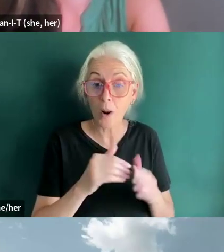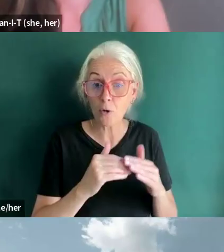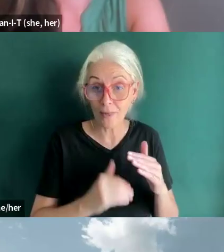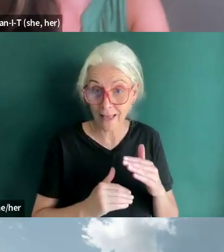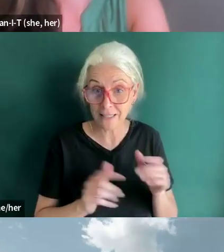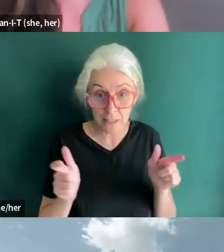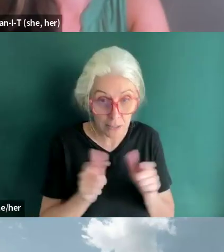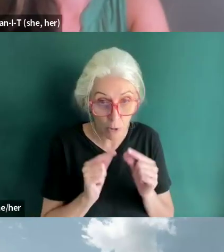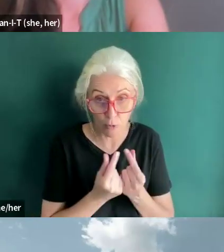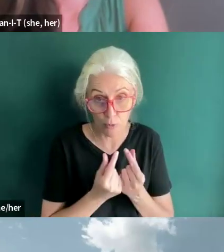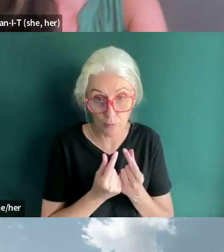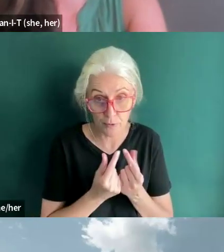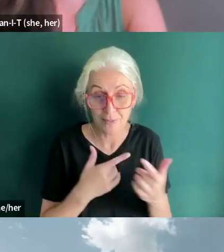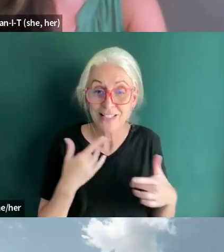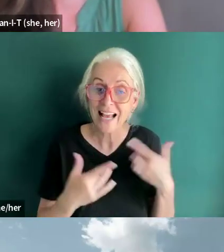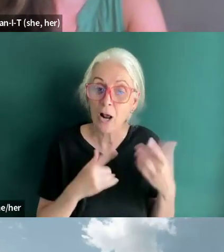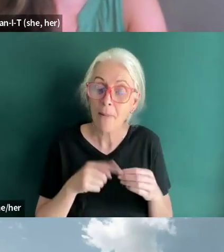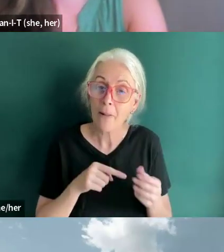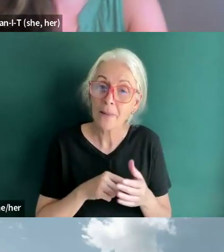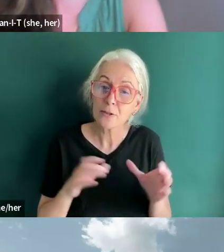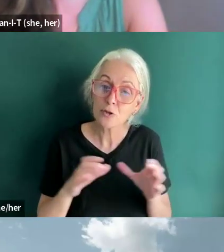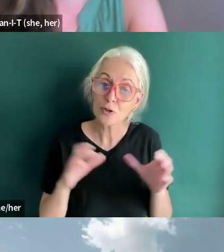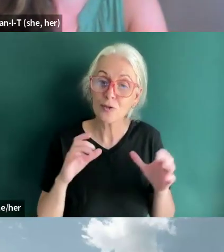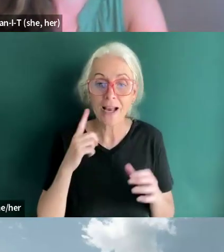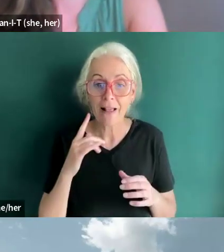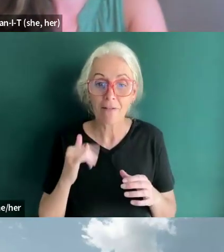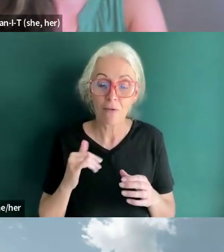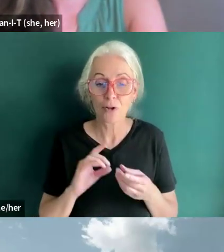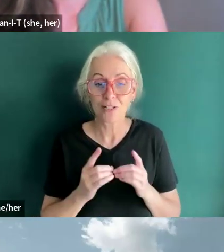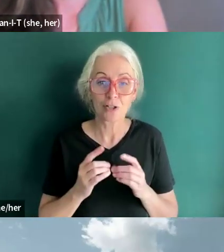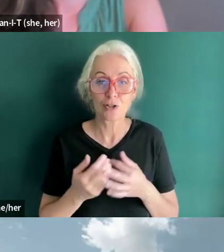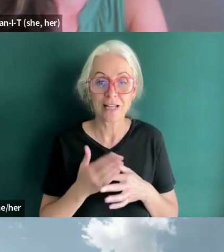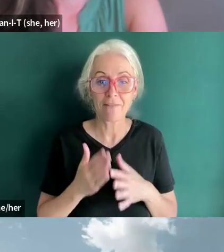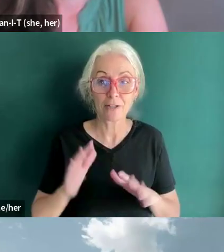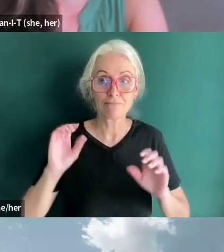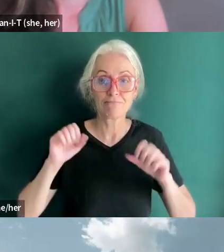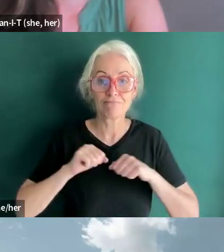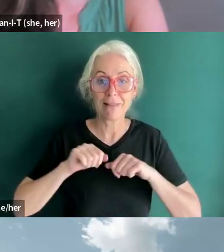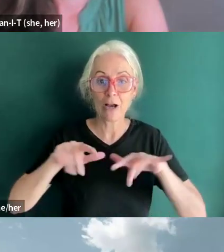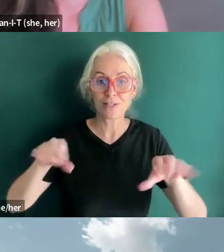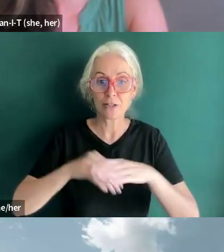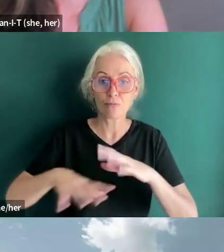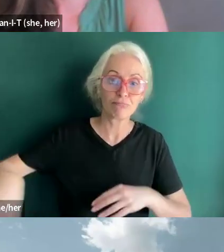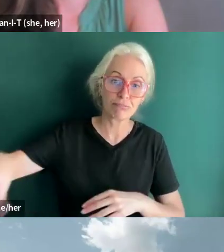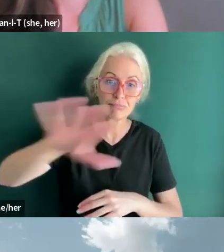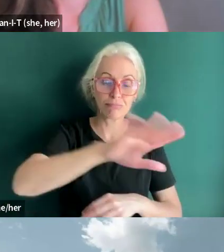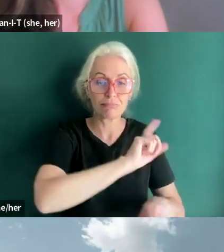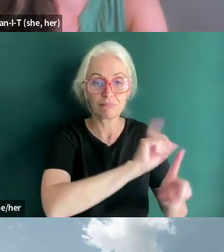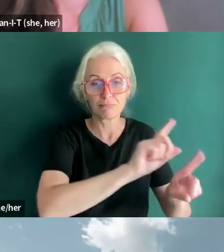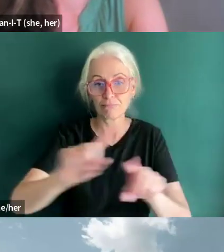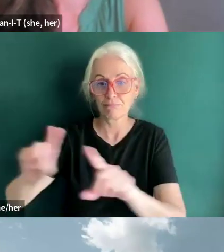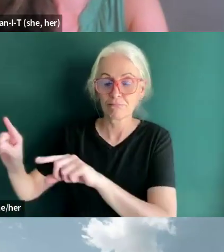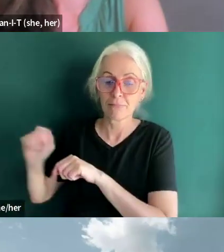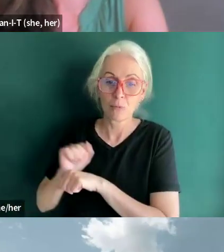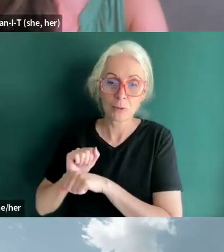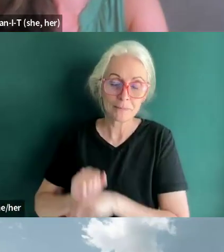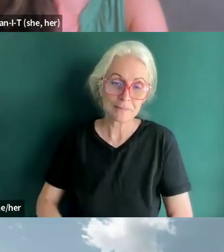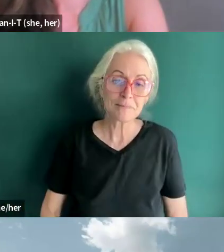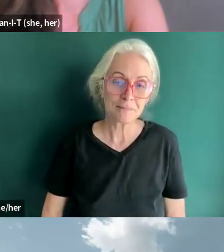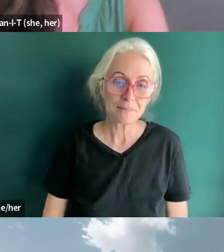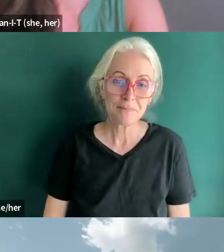about getting these certified California digital navigators out into the field in California.